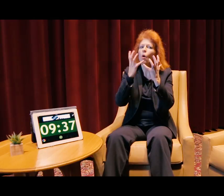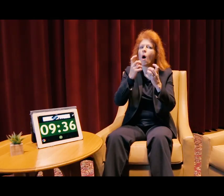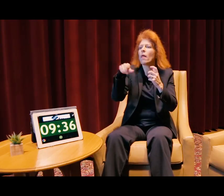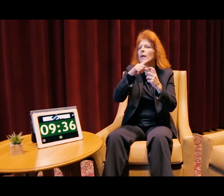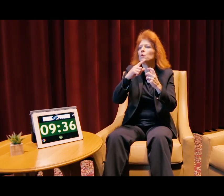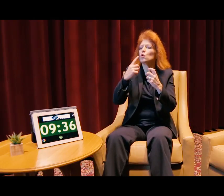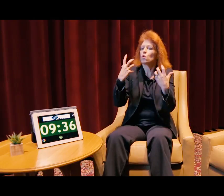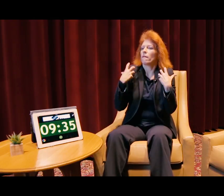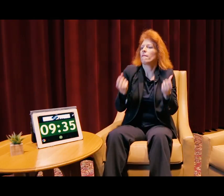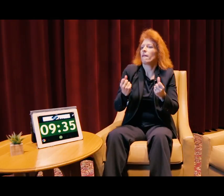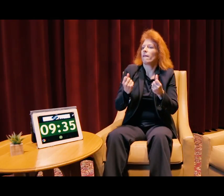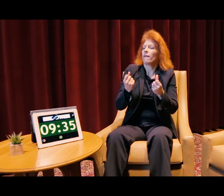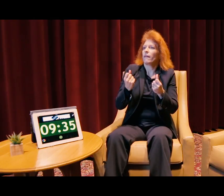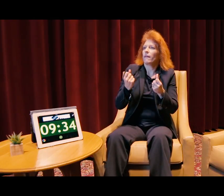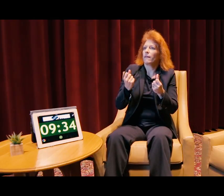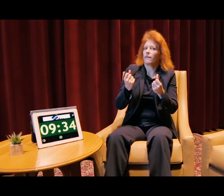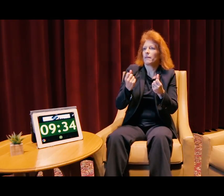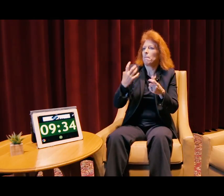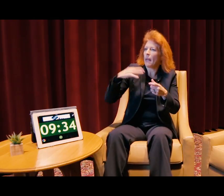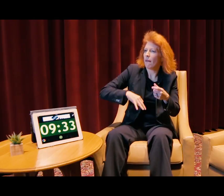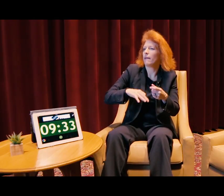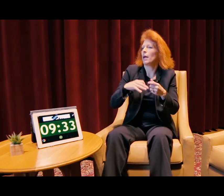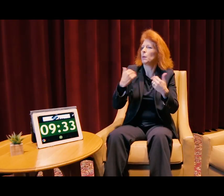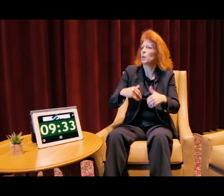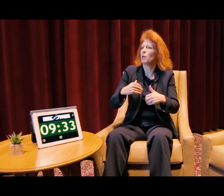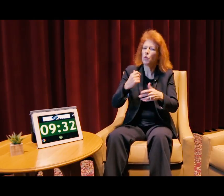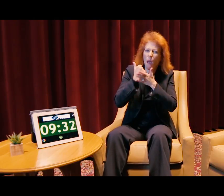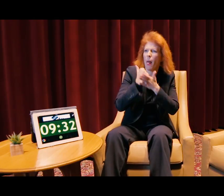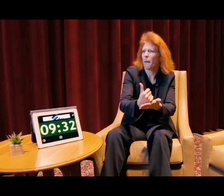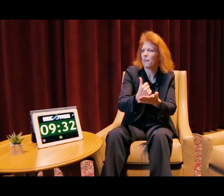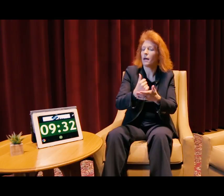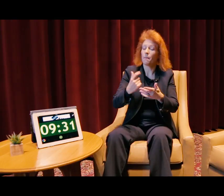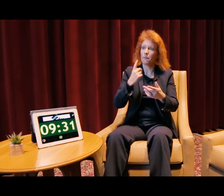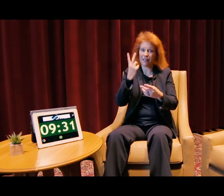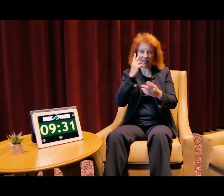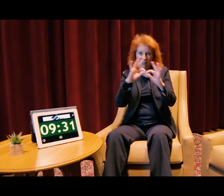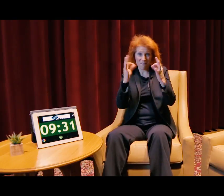and I call them enterprising families. But for me, to see a family that doesn't feel aligned